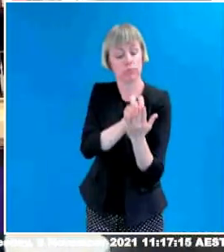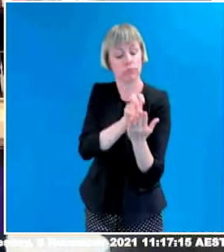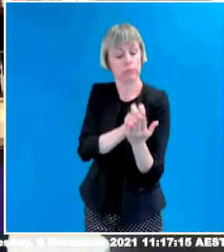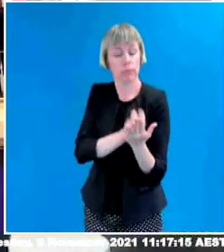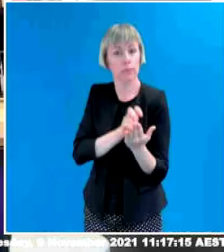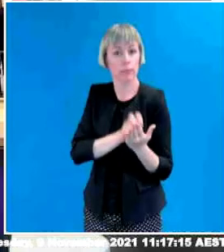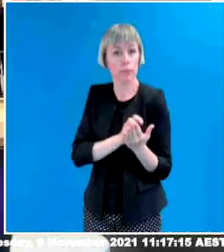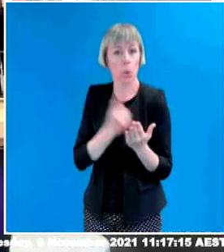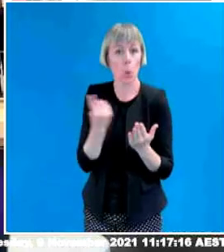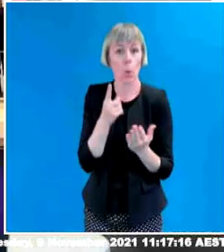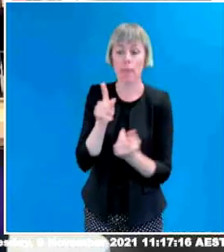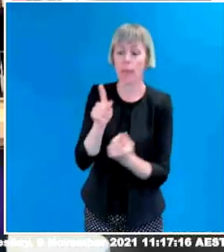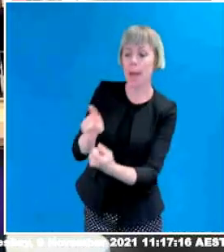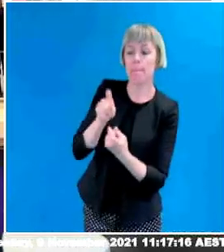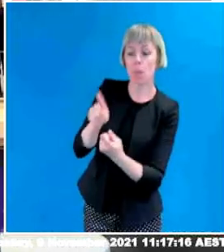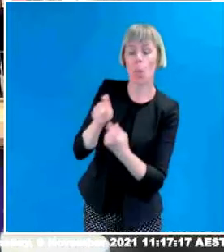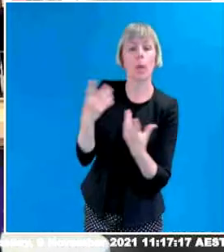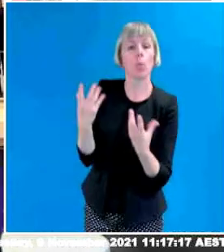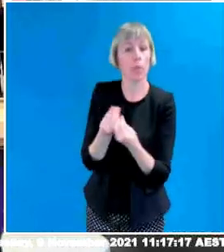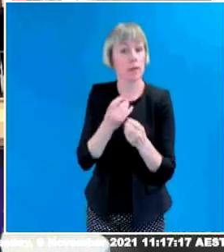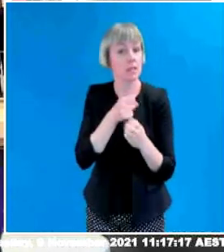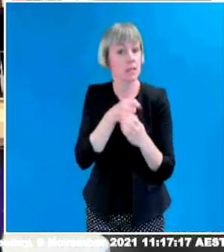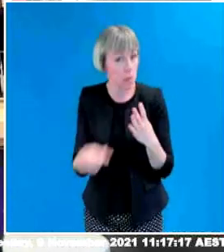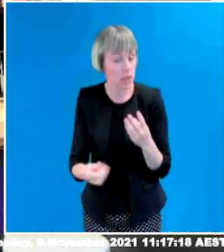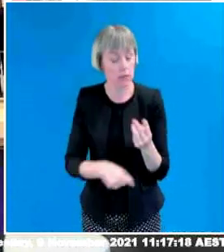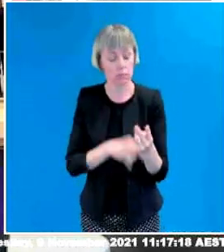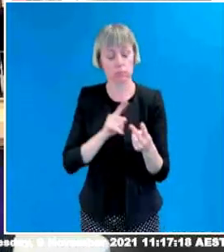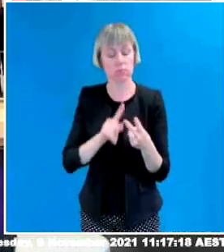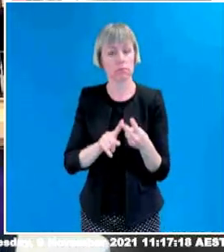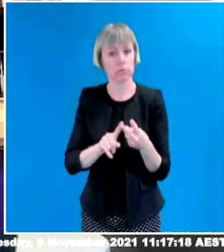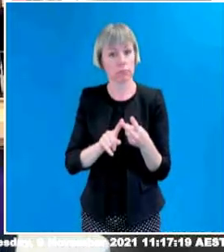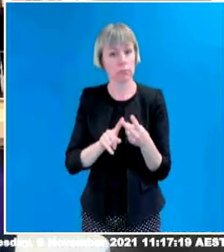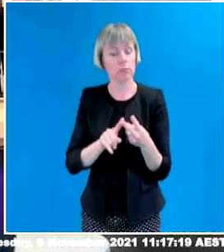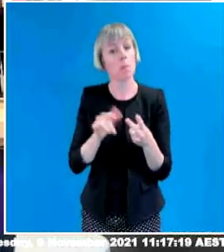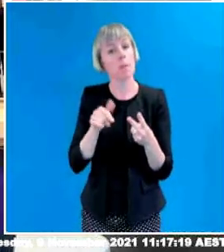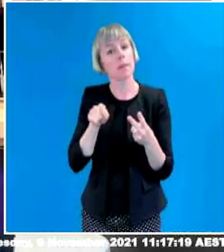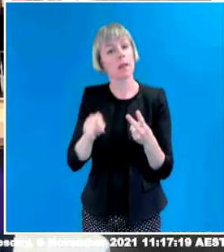who have disability. It might also be looking at and considering ways they are